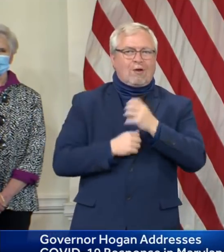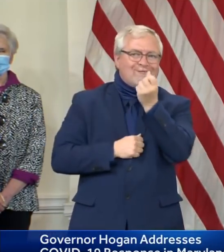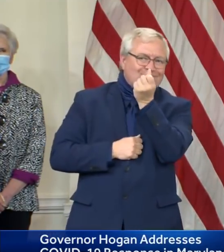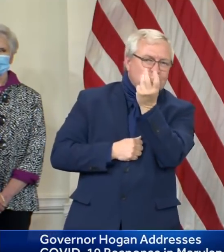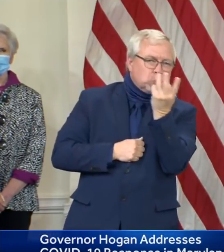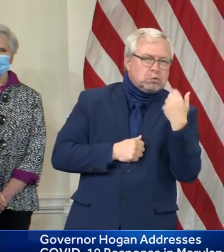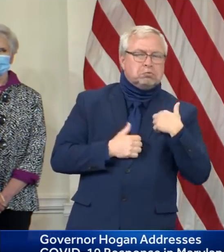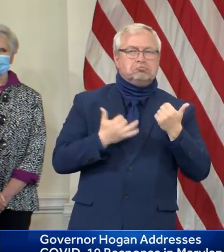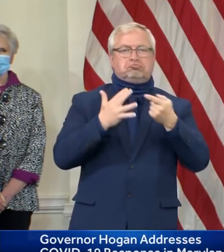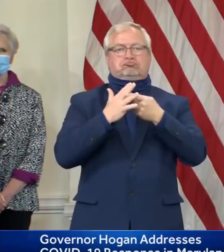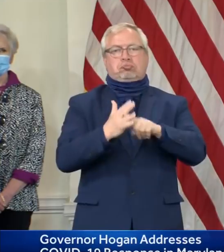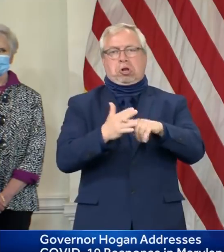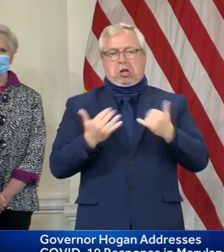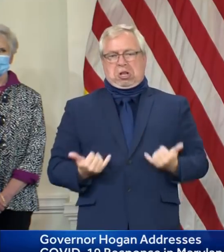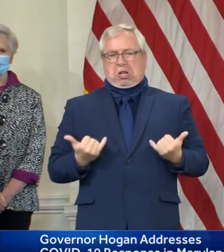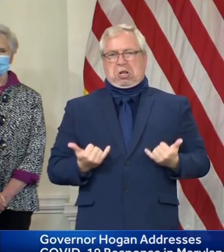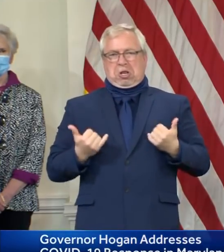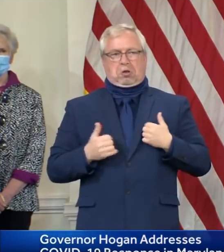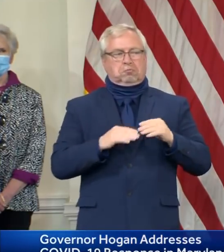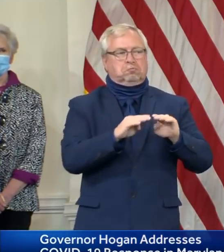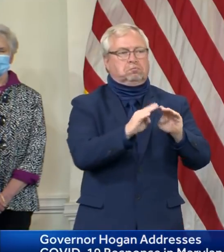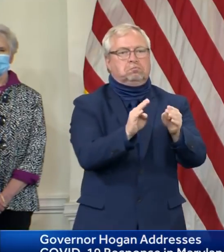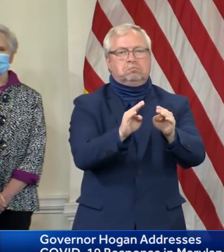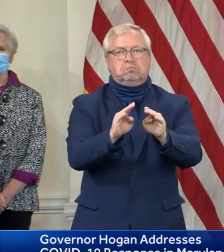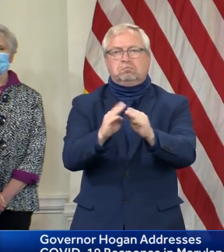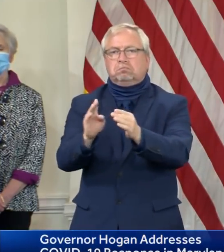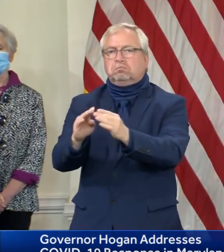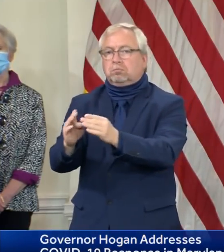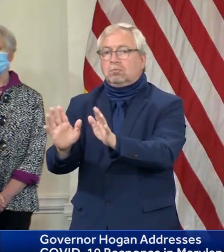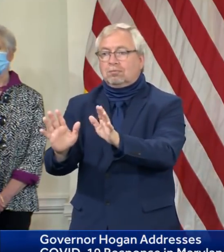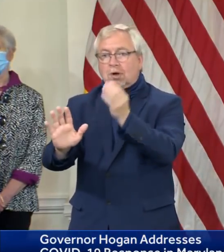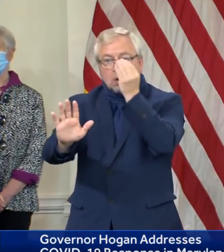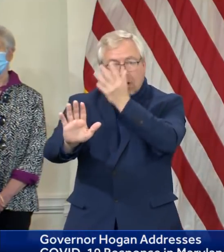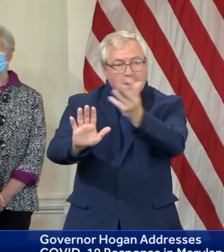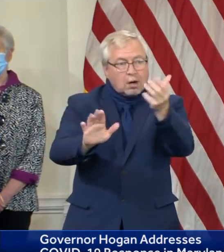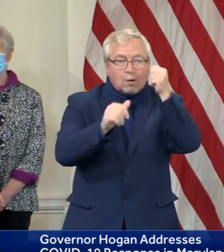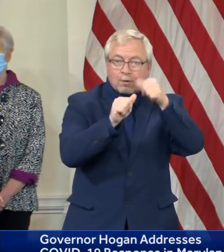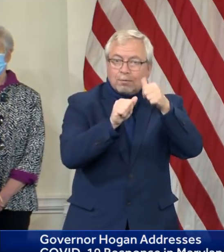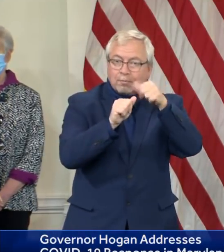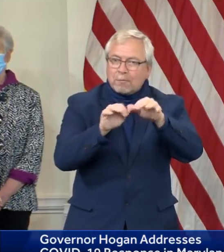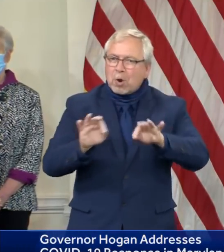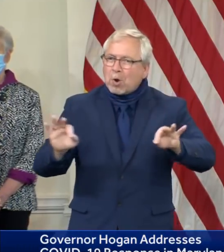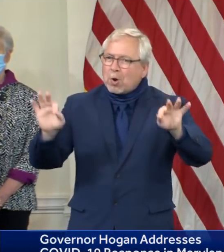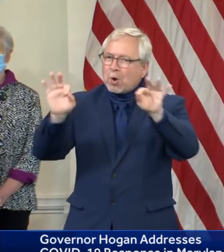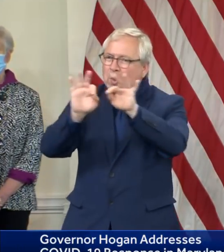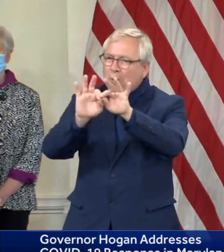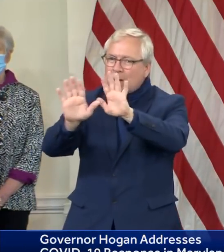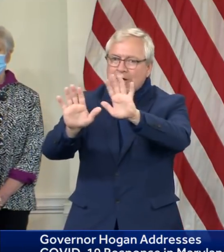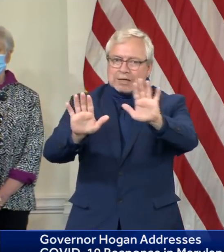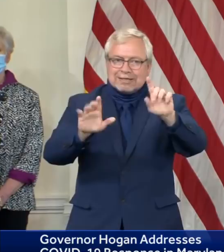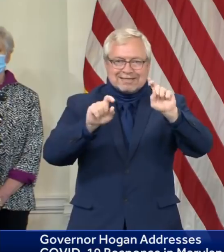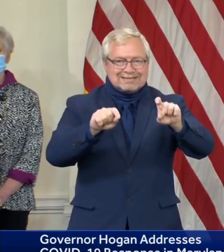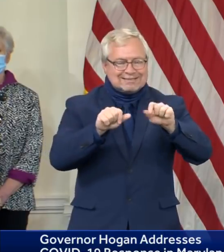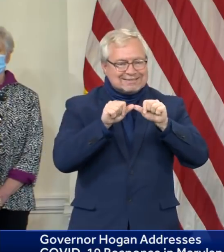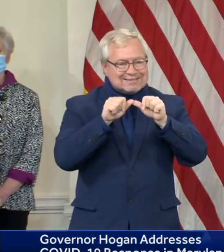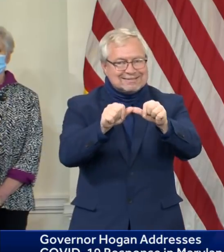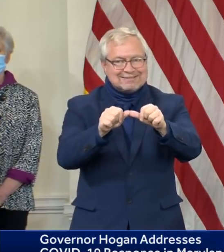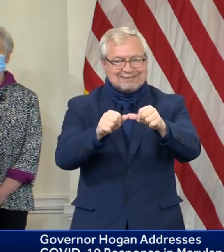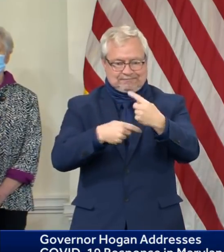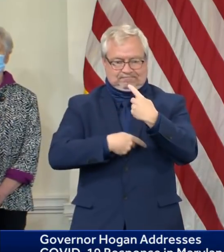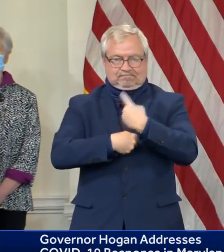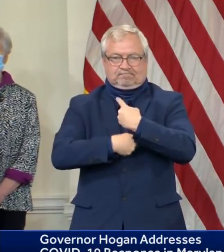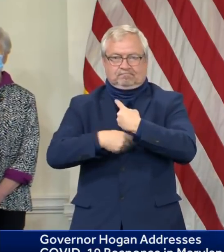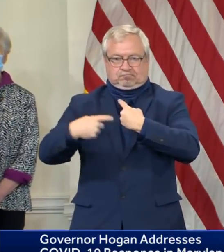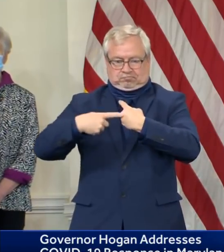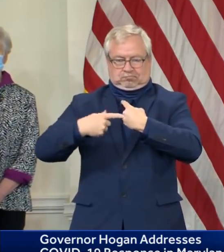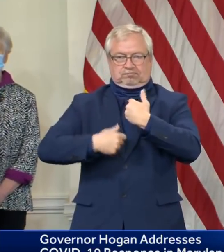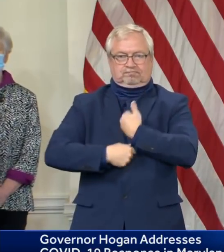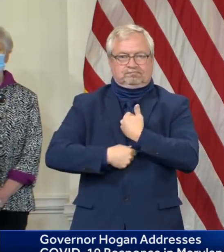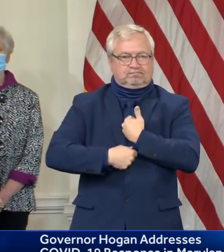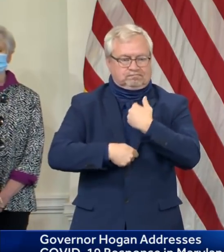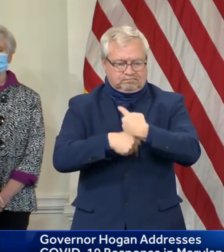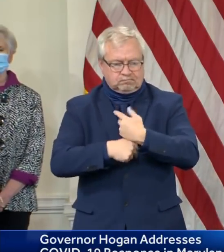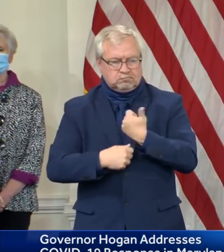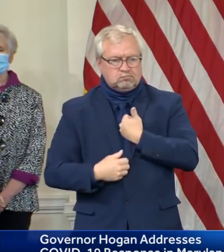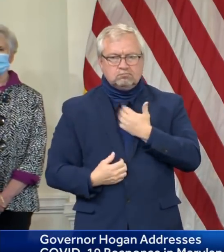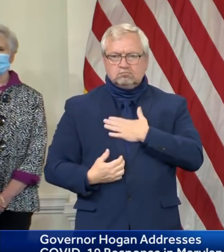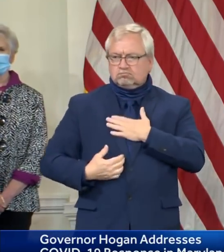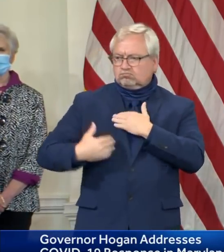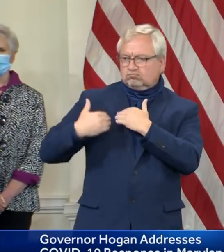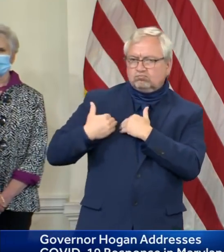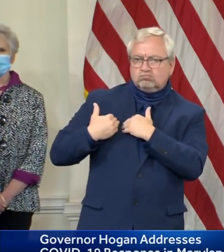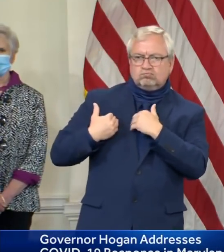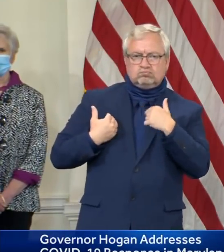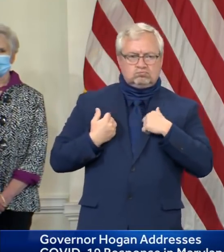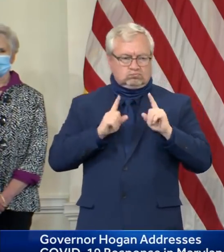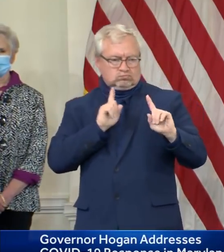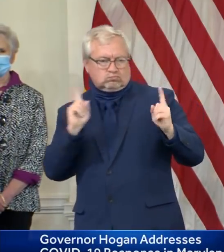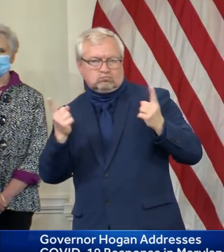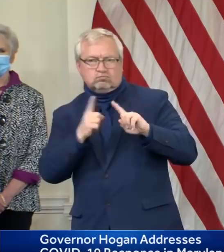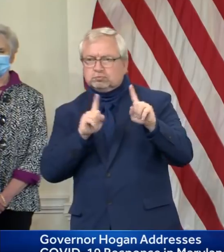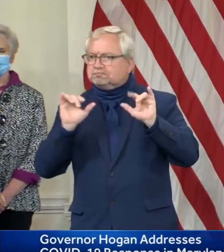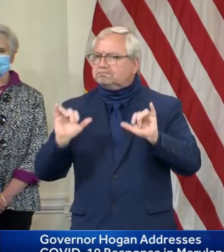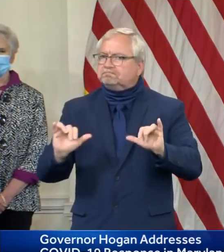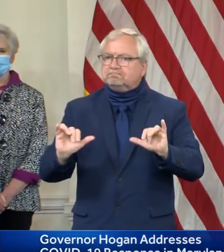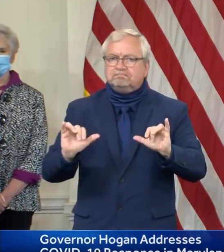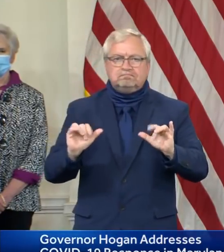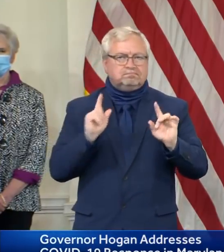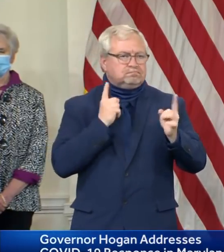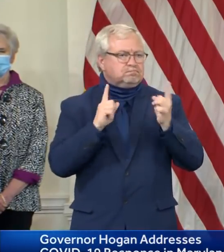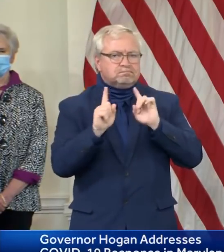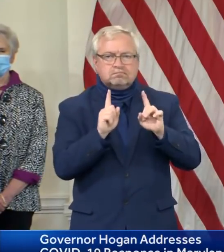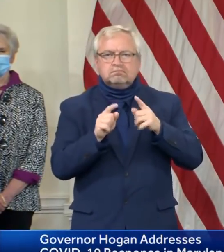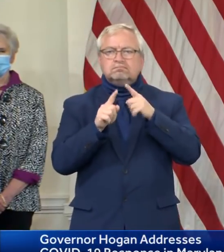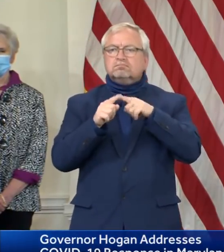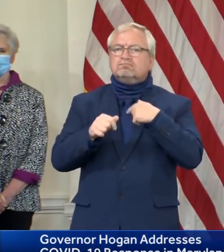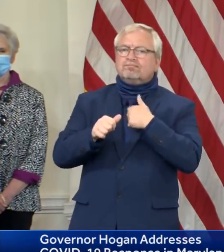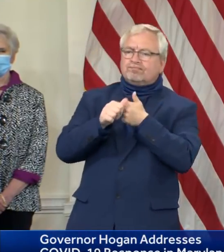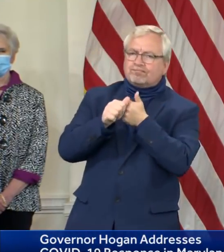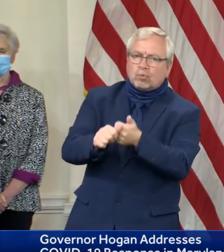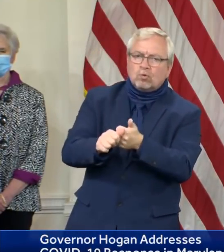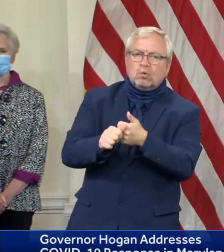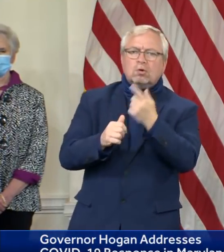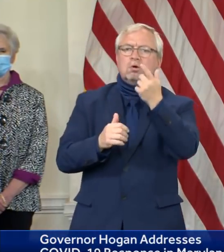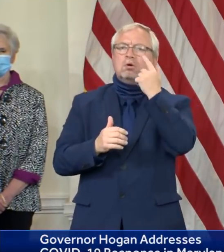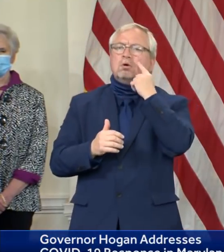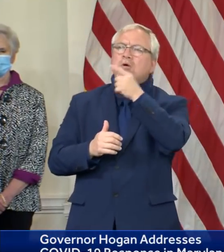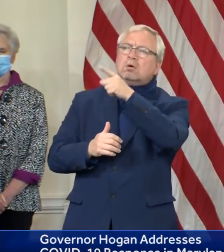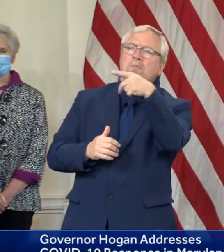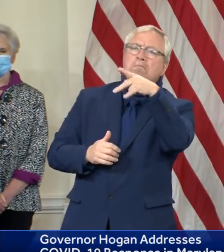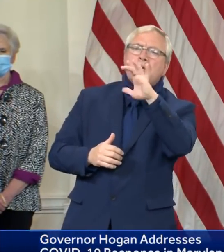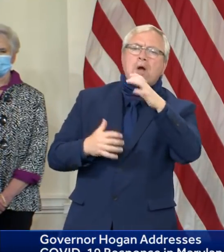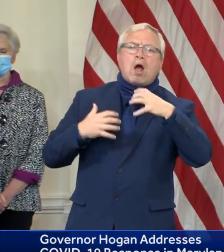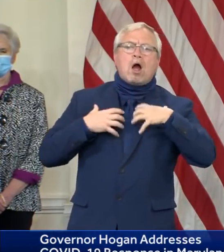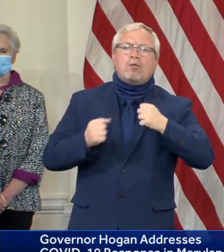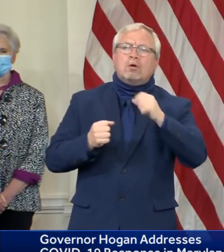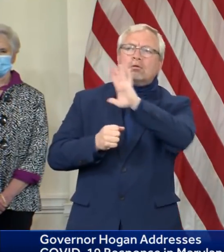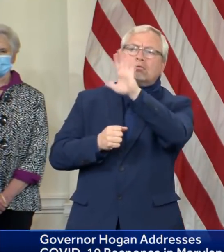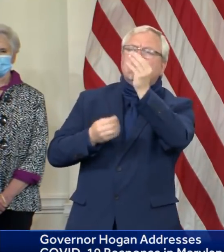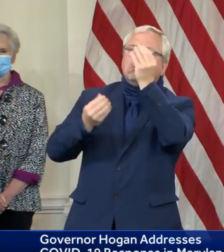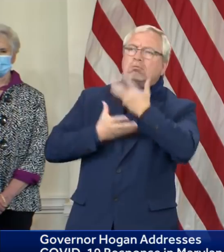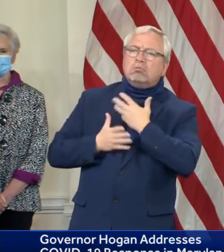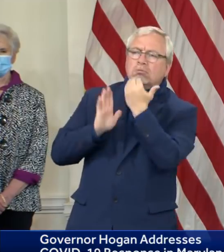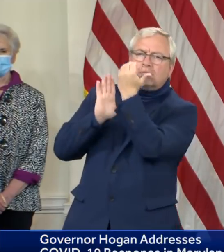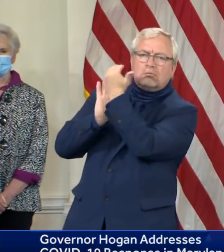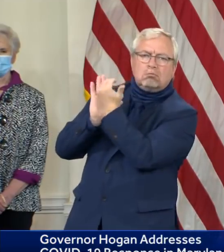THAT WE CAN DO SAFELY NOW PRIOR TO THE STAY-AT-HOME ORDER AND AS LONG AS MARYLANDERS HAVE CONTENT -- CONTINUE TO TAKE PERSONAL RESPONSIBILITY AND PRACTICE SOCIAL DISTANCING, AND CONTINUE